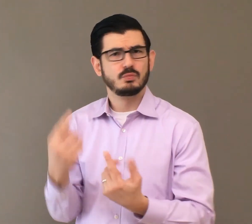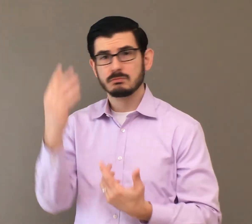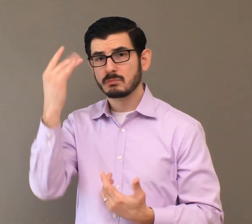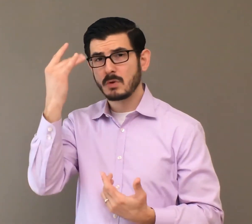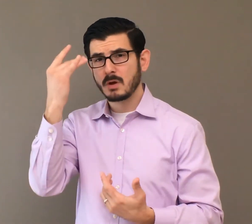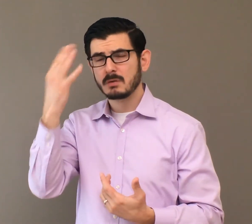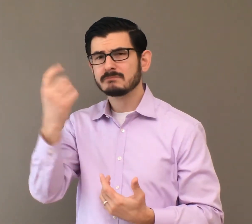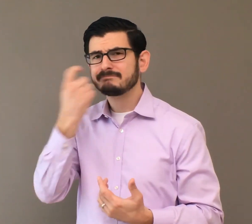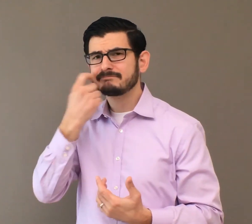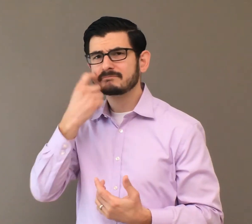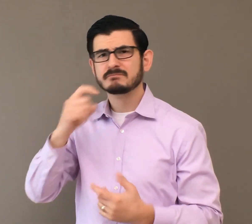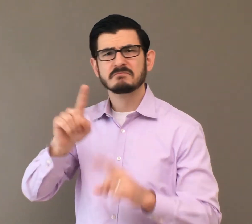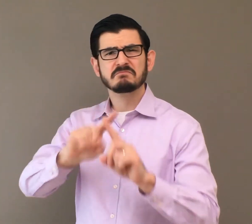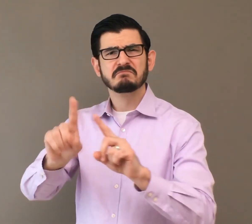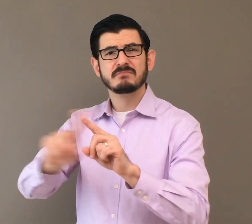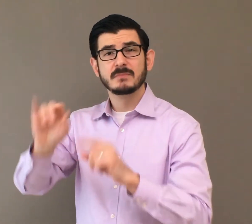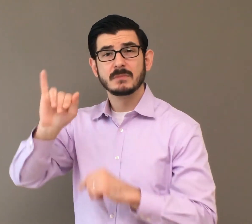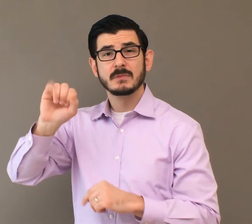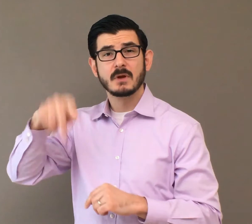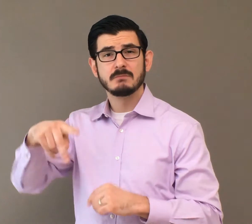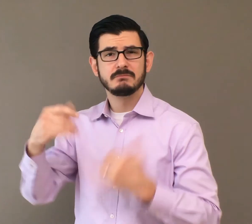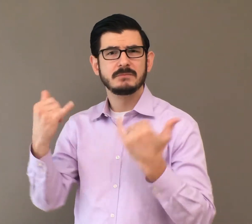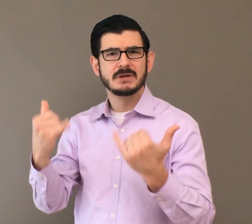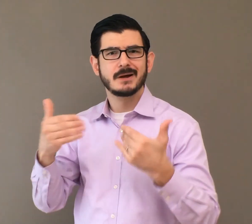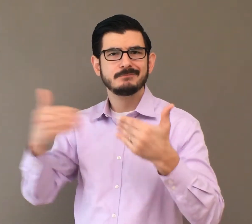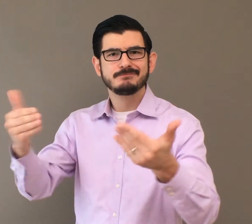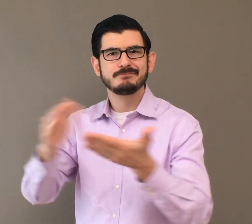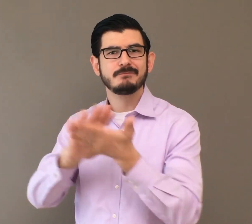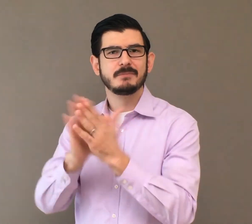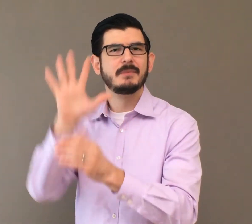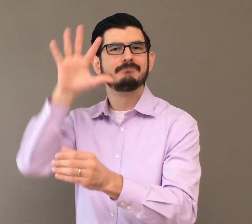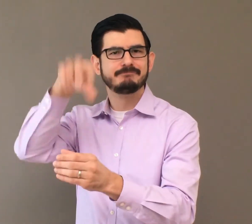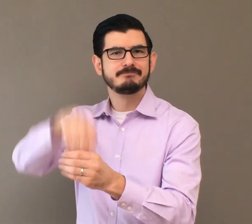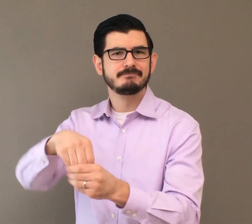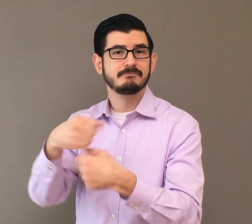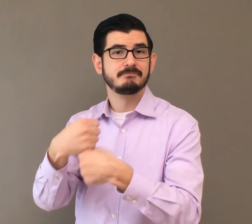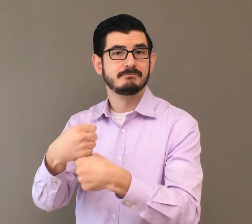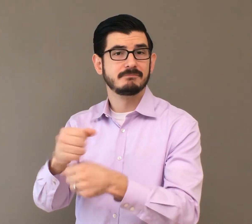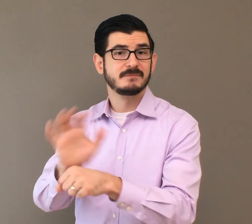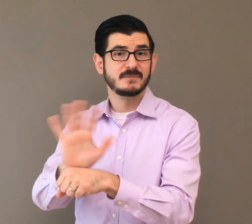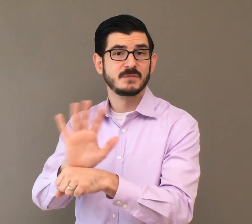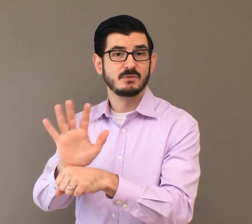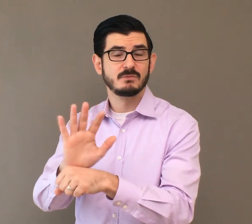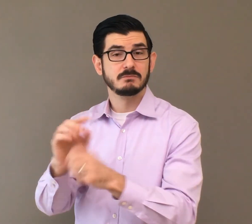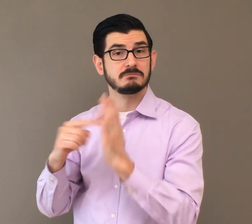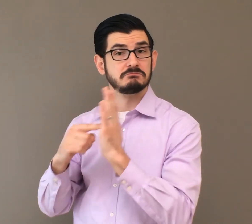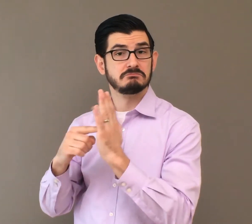This is a relatively new problem, since ISP’s have only recently gotten involved in creating video content.